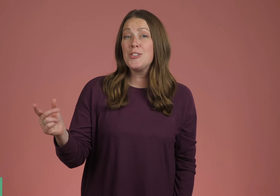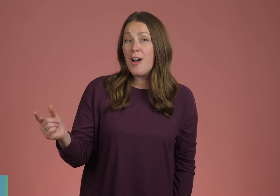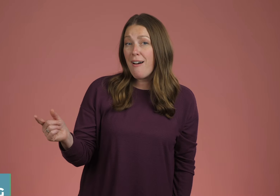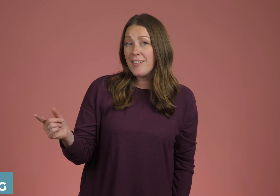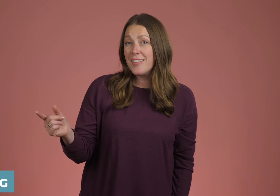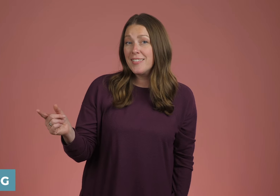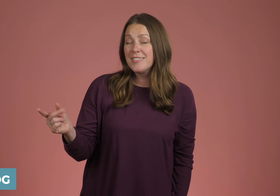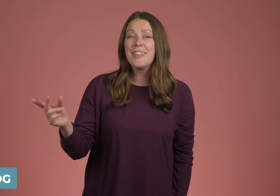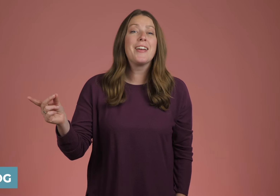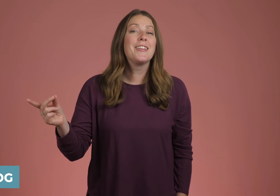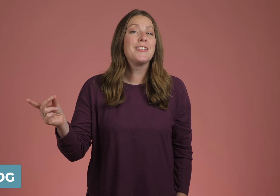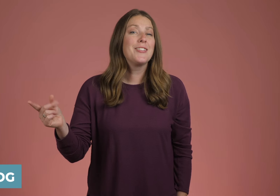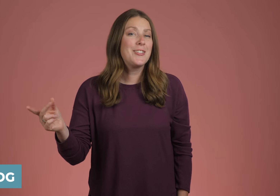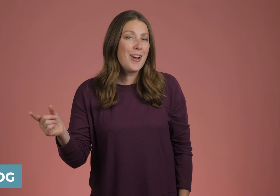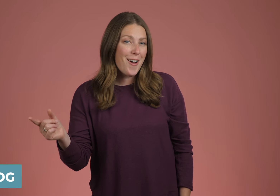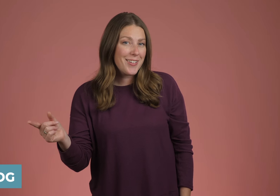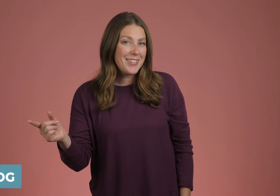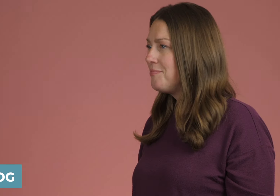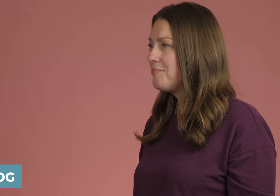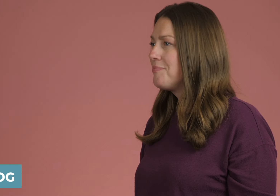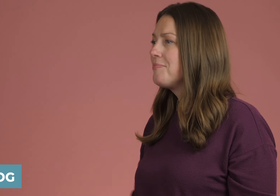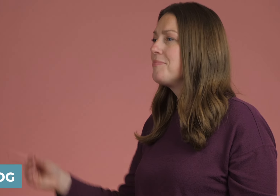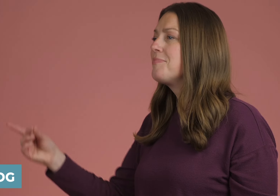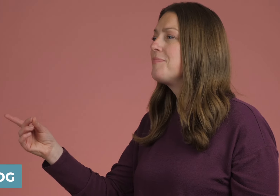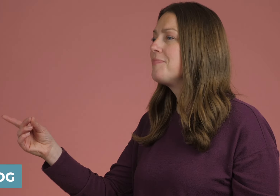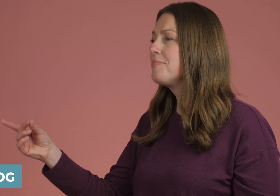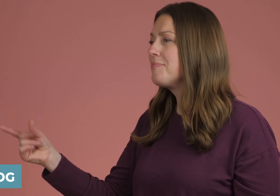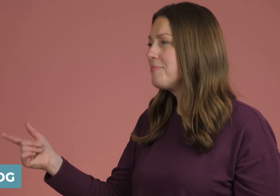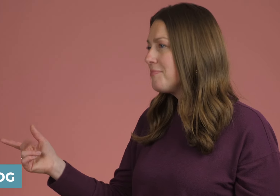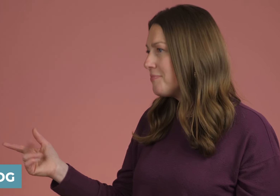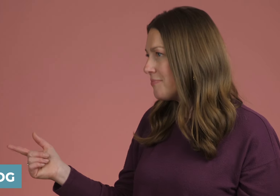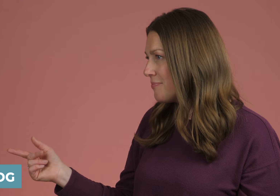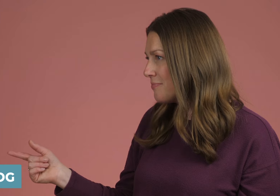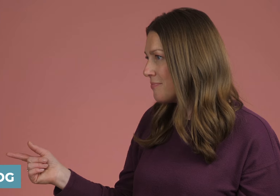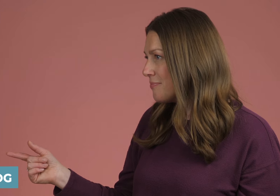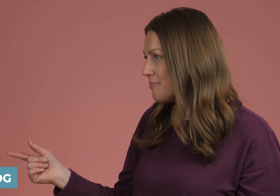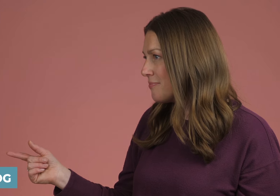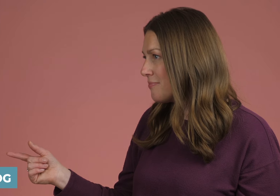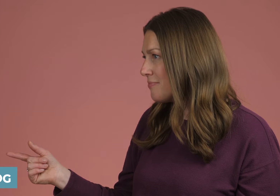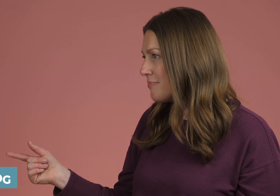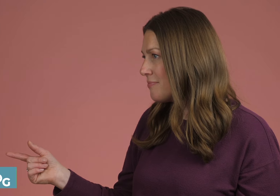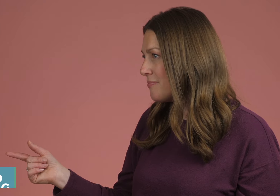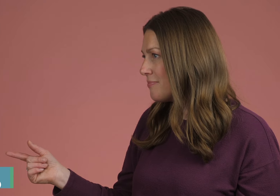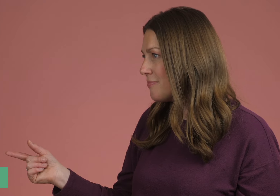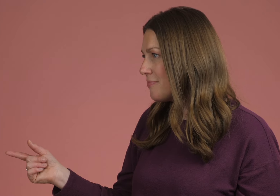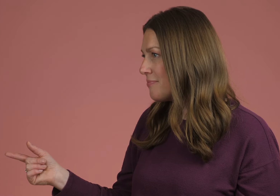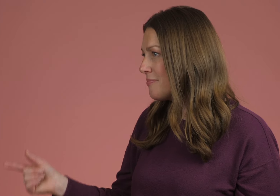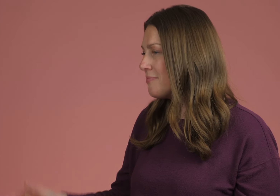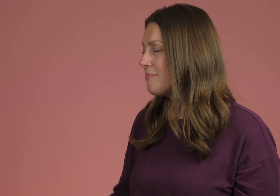Dog. Dog. This sign has many variations, but the most popular one